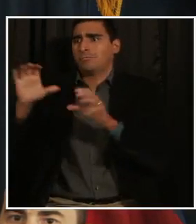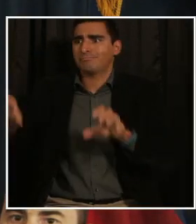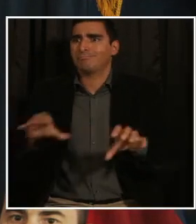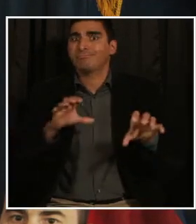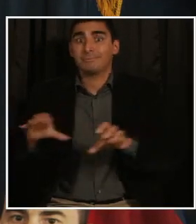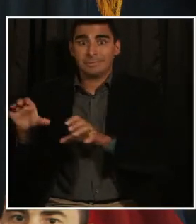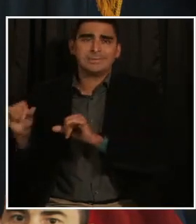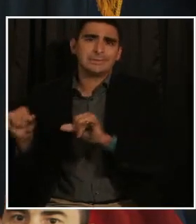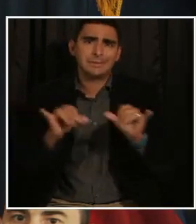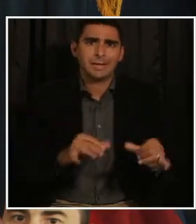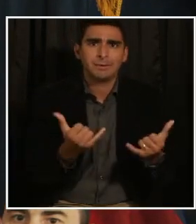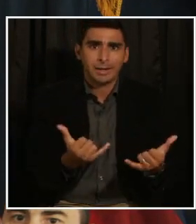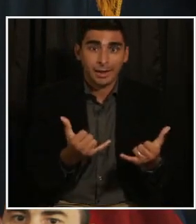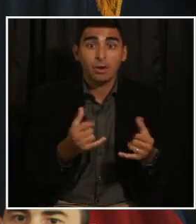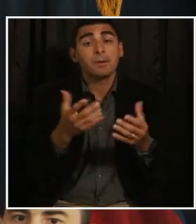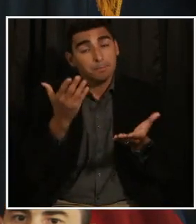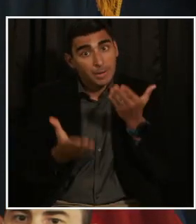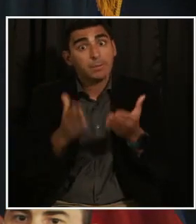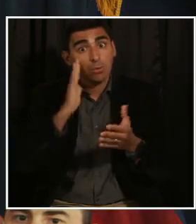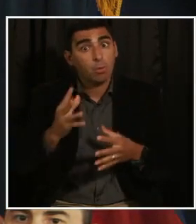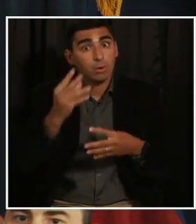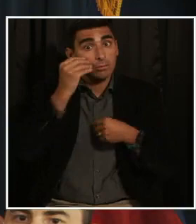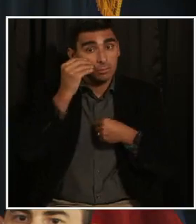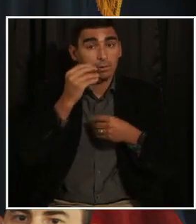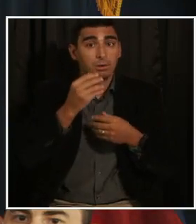covet because the high levels of community spread but you have a very high level of protection